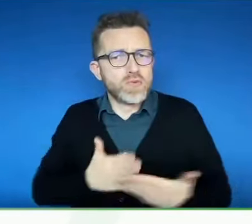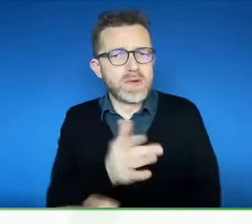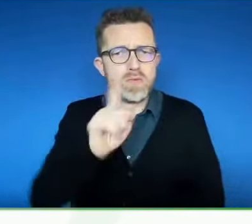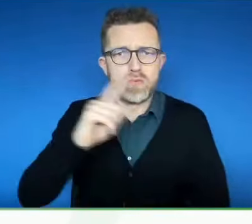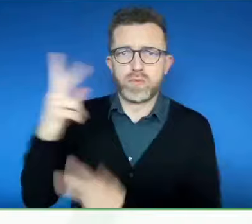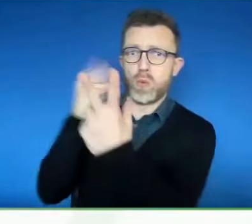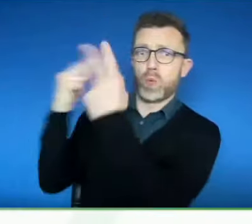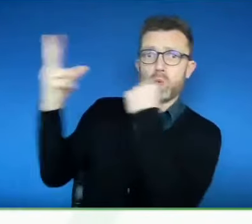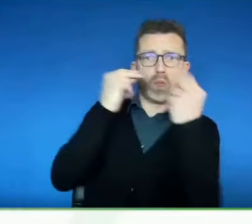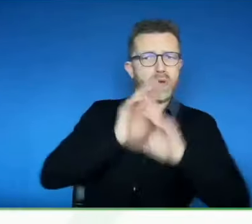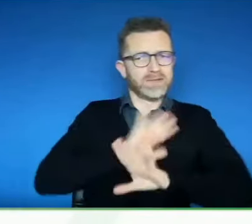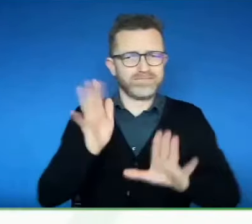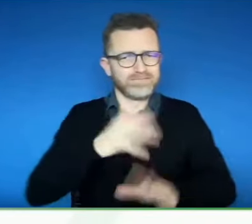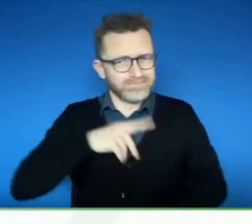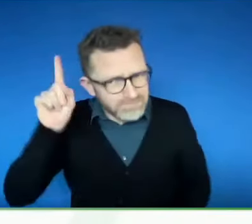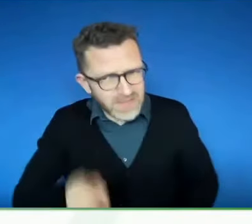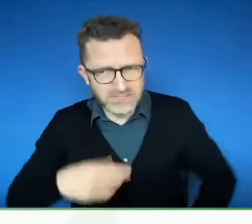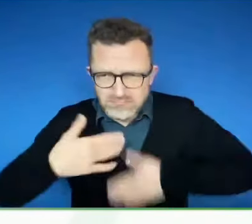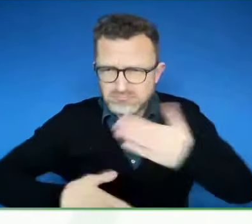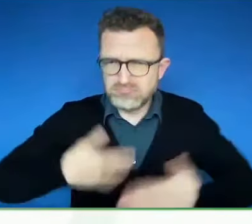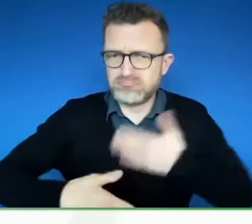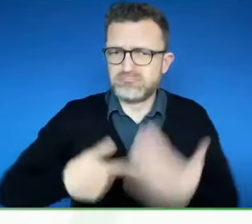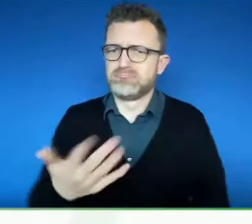2019, which is when I first found out about the awards.